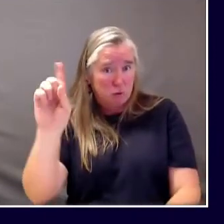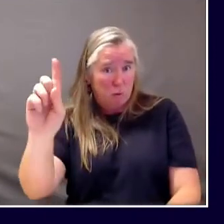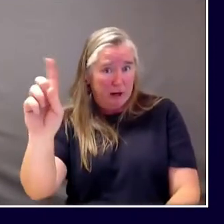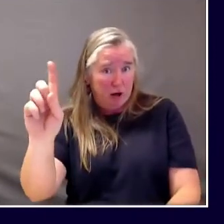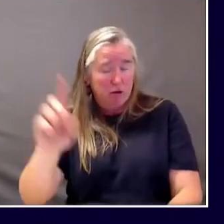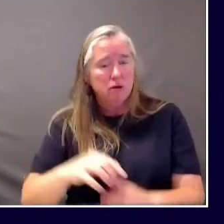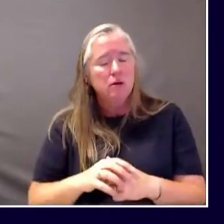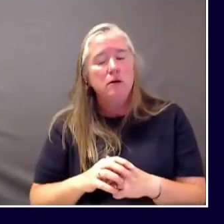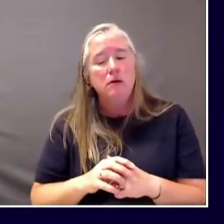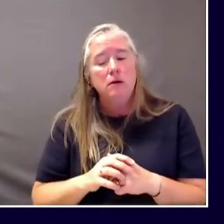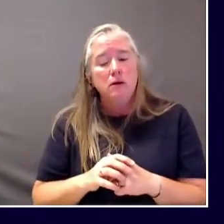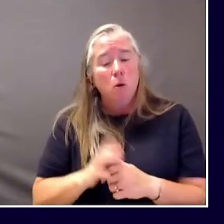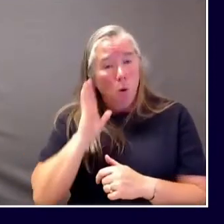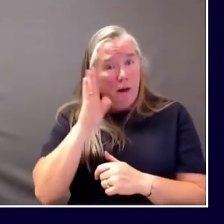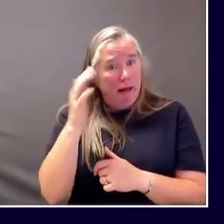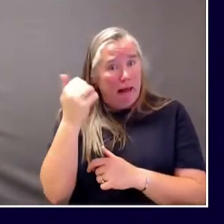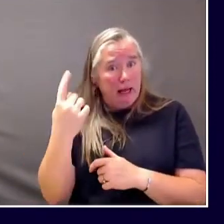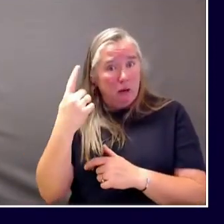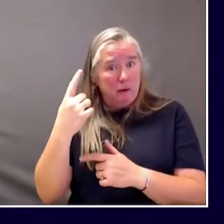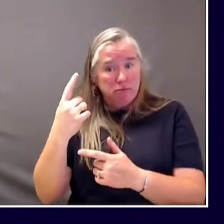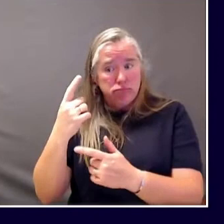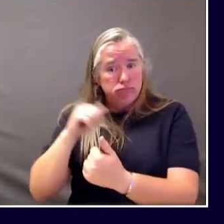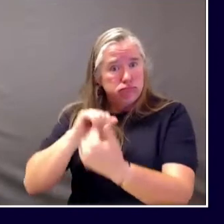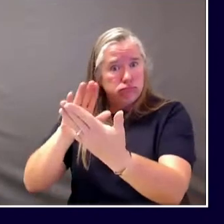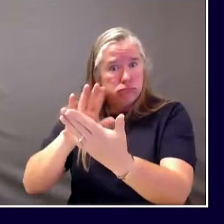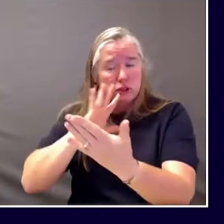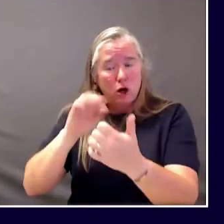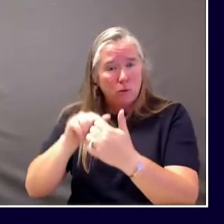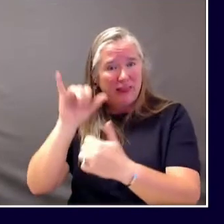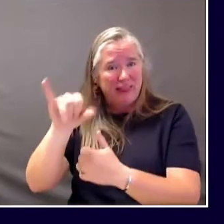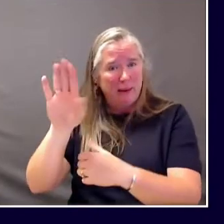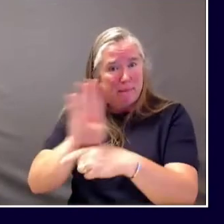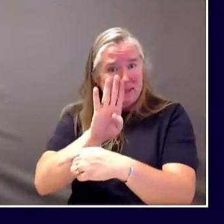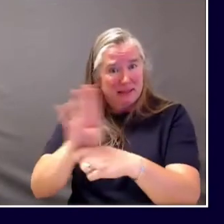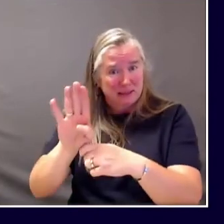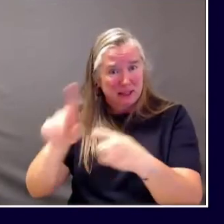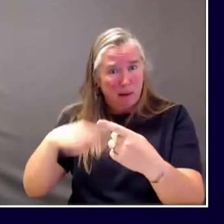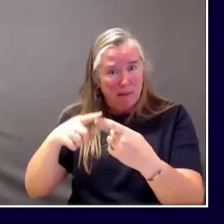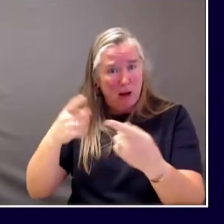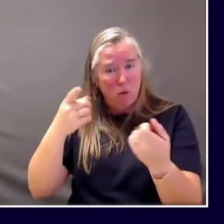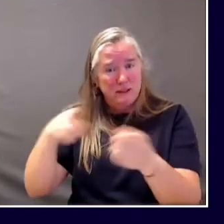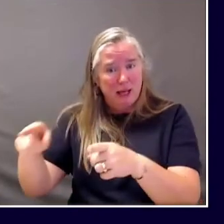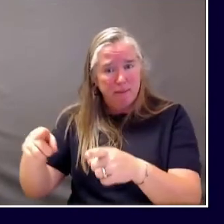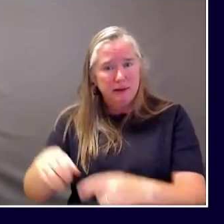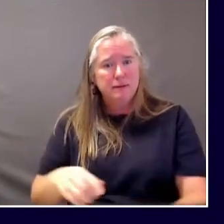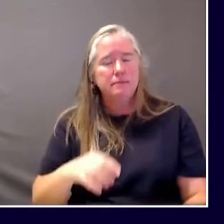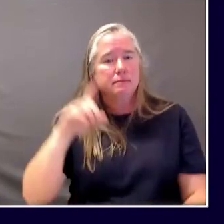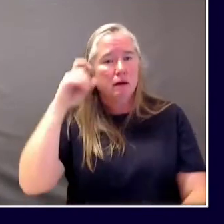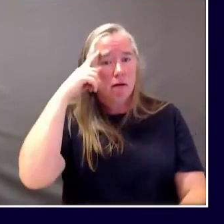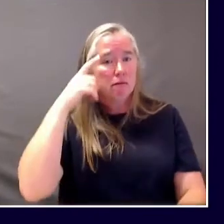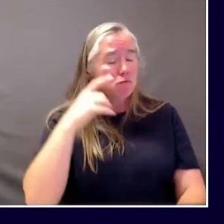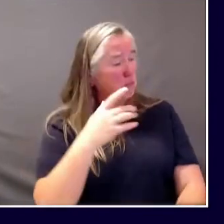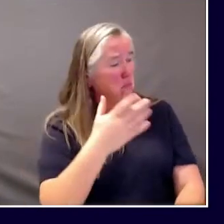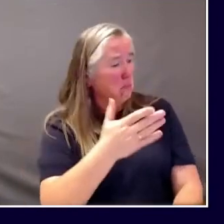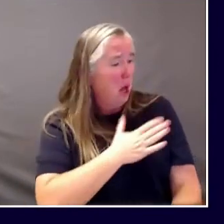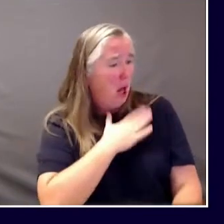with them about how many people should be at their best